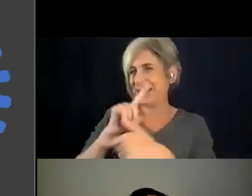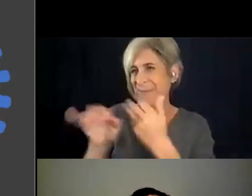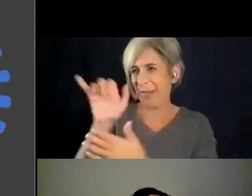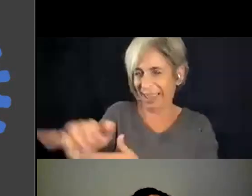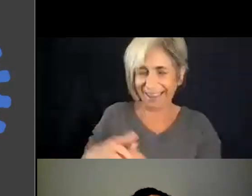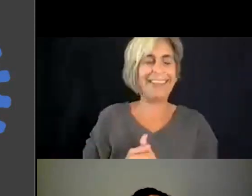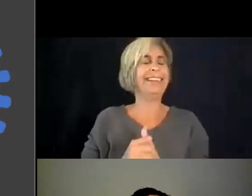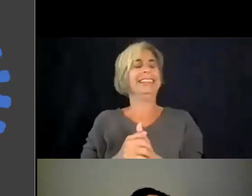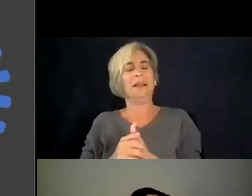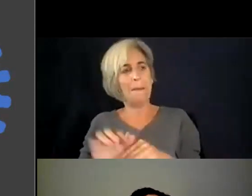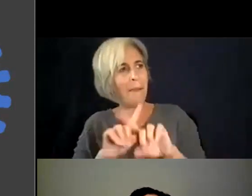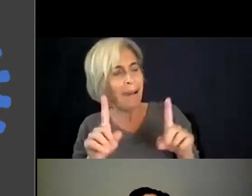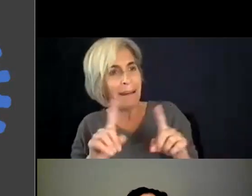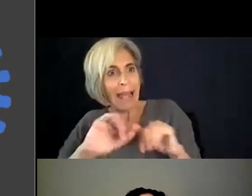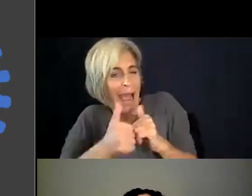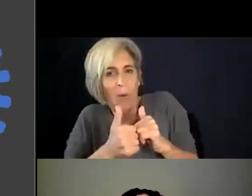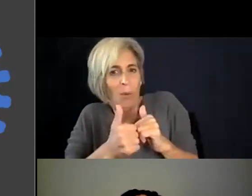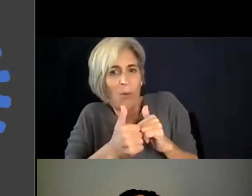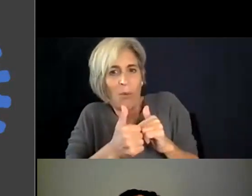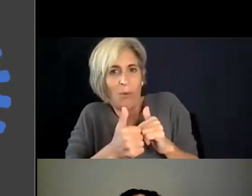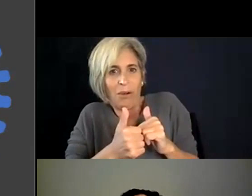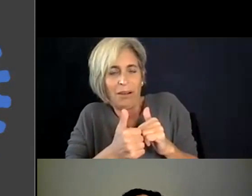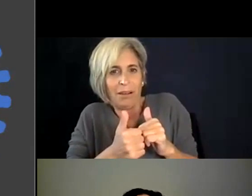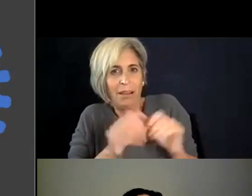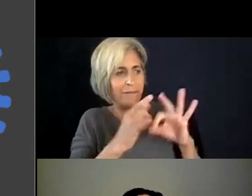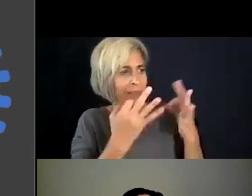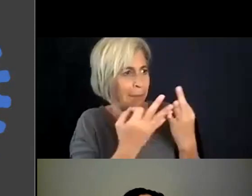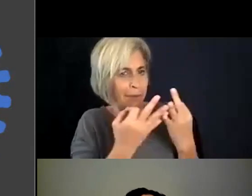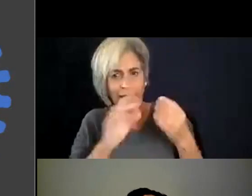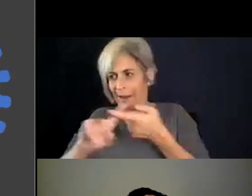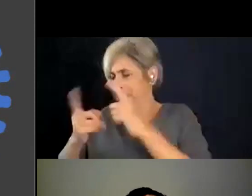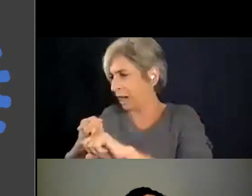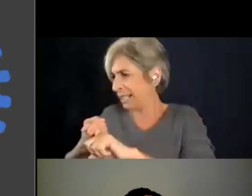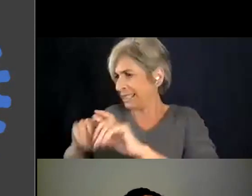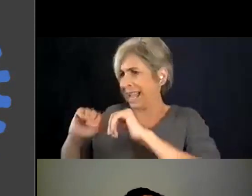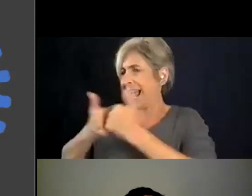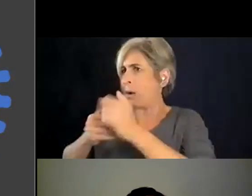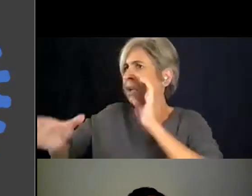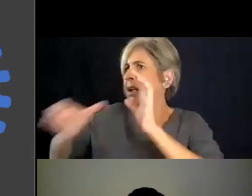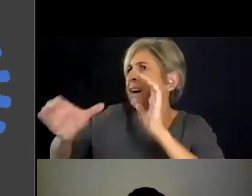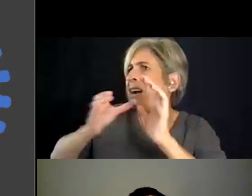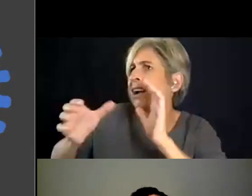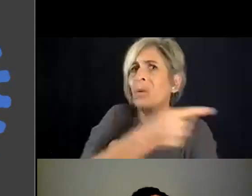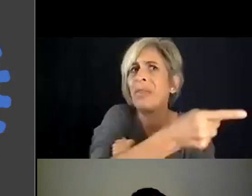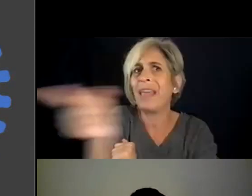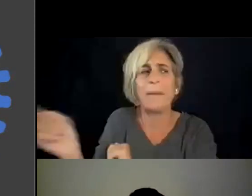Then I thought about family and friends and how would I be able to communicate with them and how would they be able to